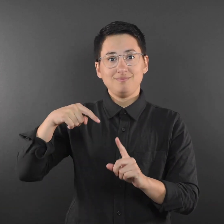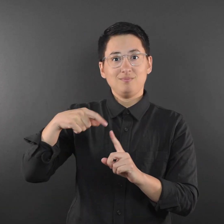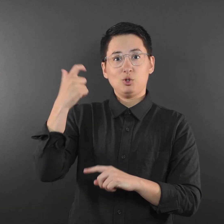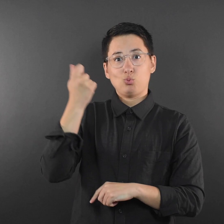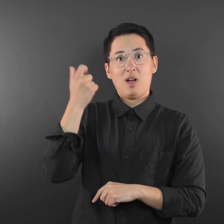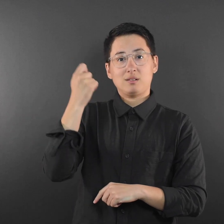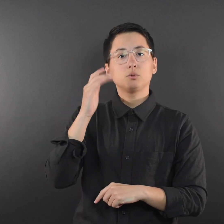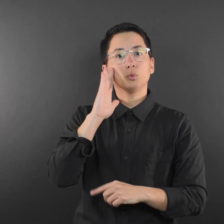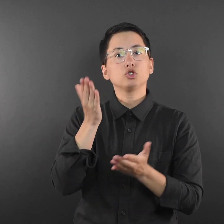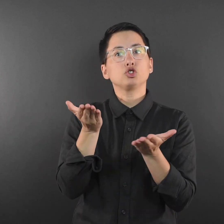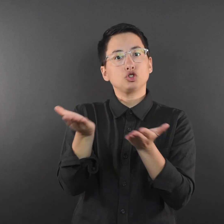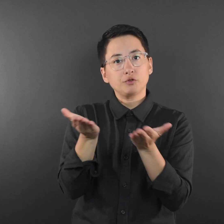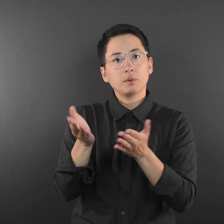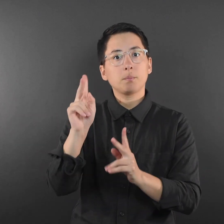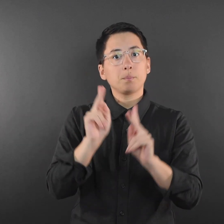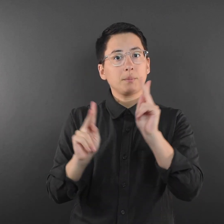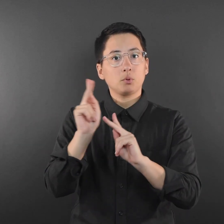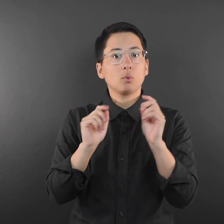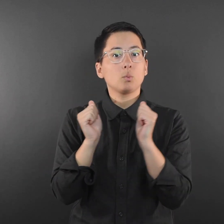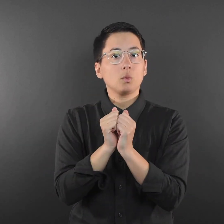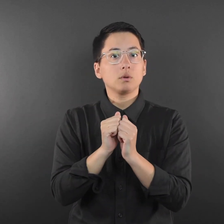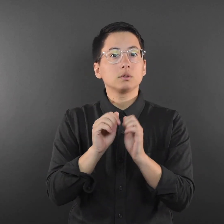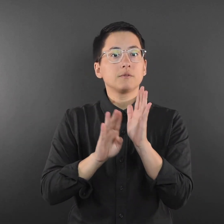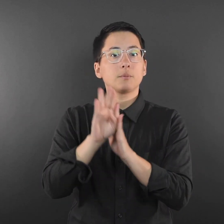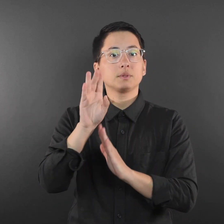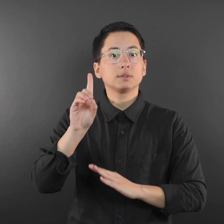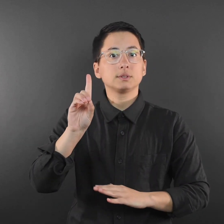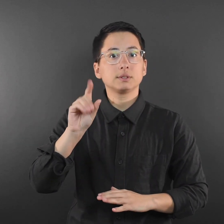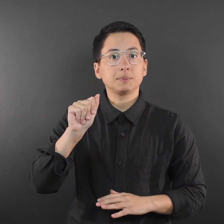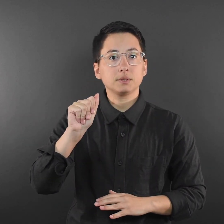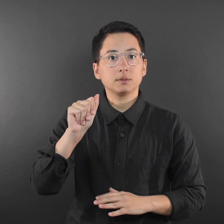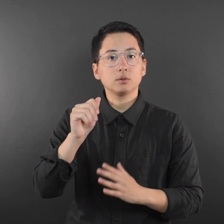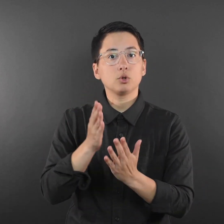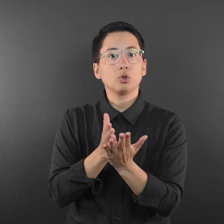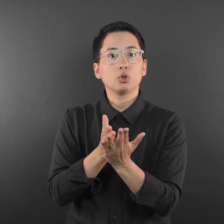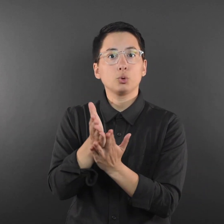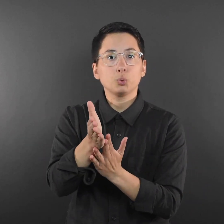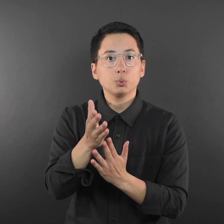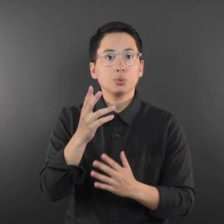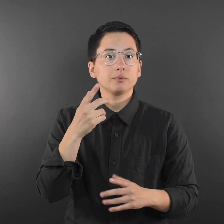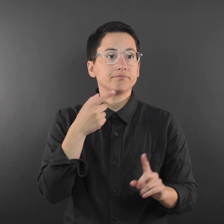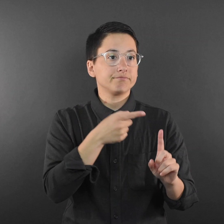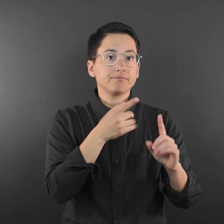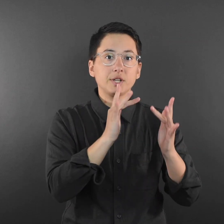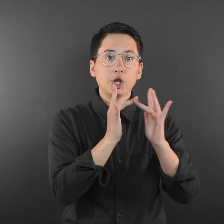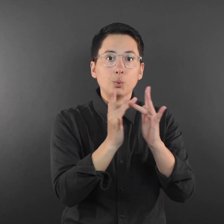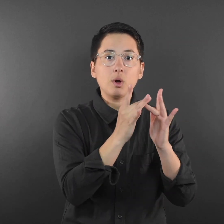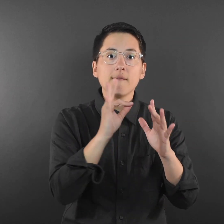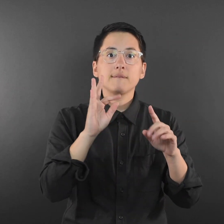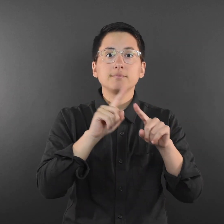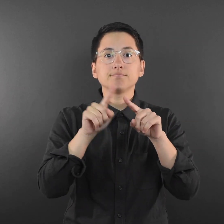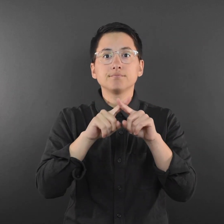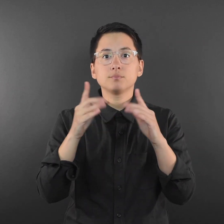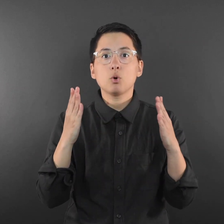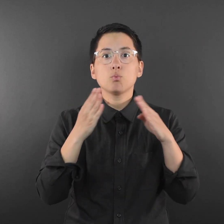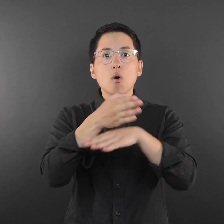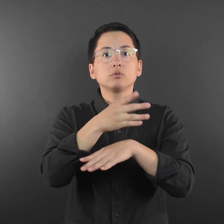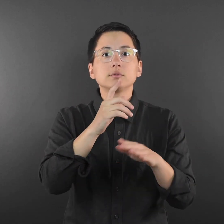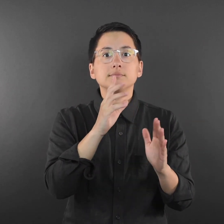The grant will serve individuals with developmental disabilities through a network of cross-disability and culturally diverse coalitions.